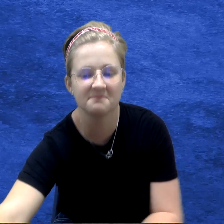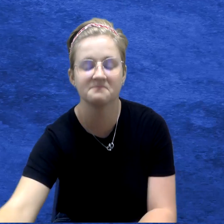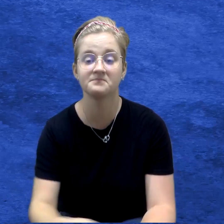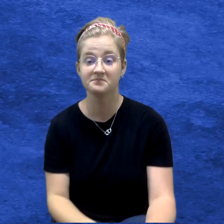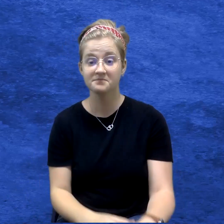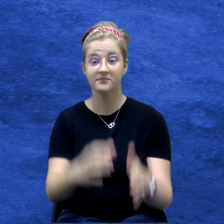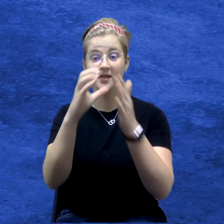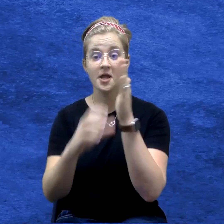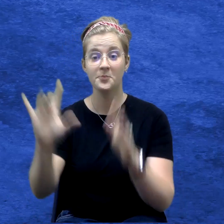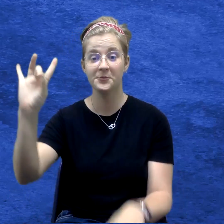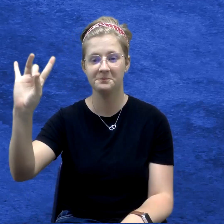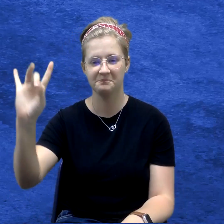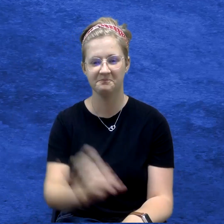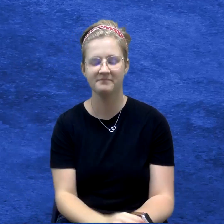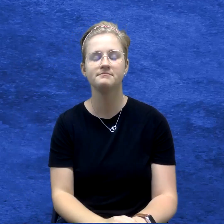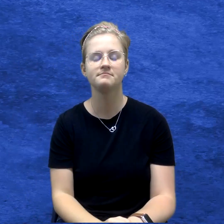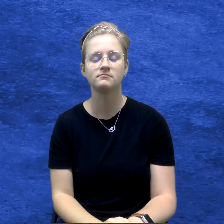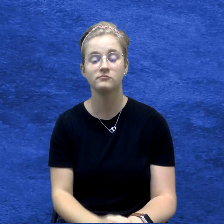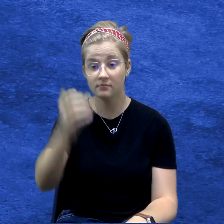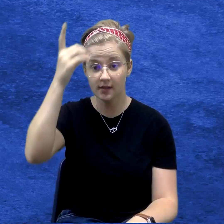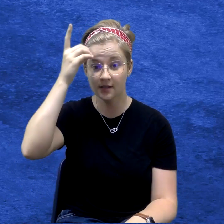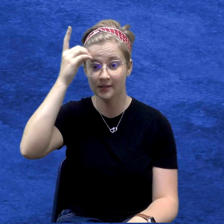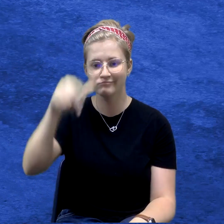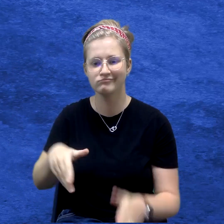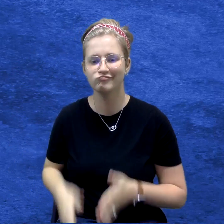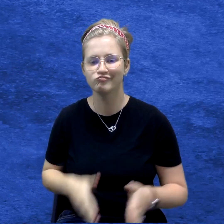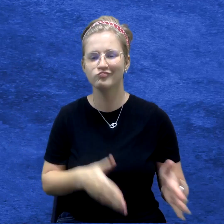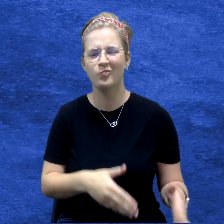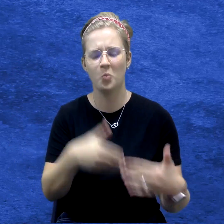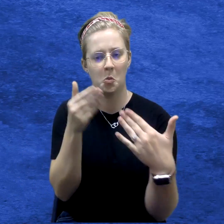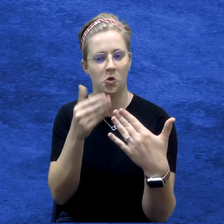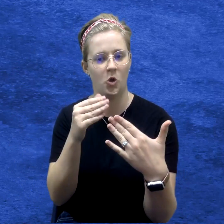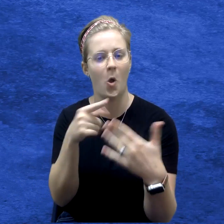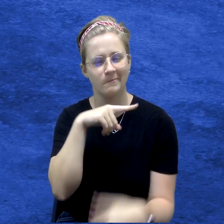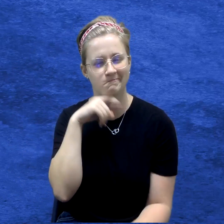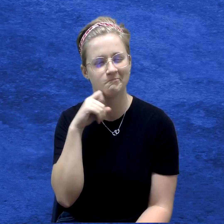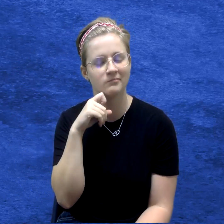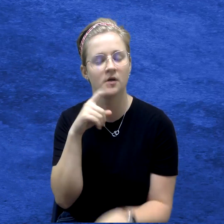Dink’s jeans were nearly dry by the time they reached the hotel.